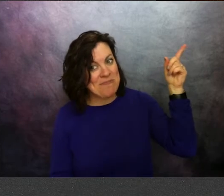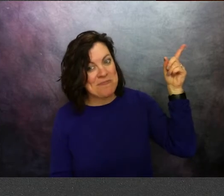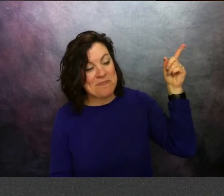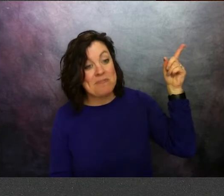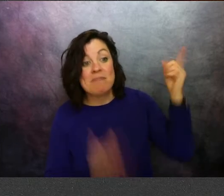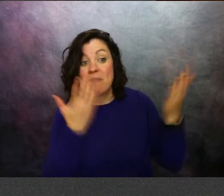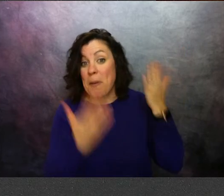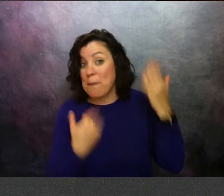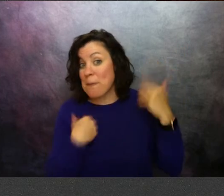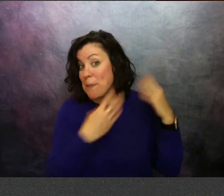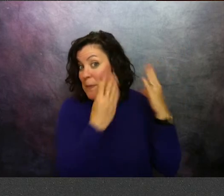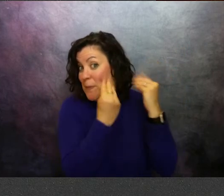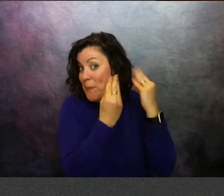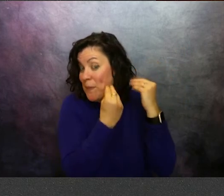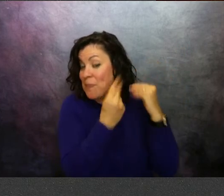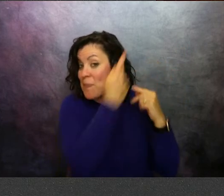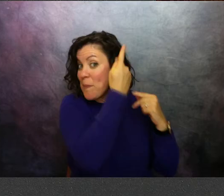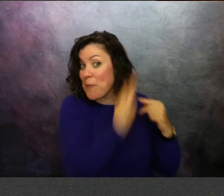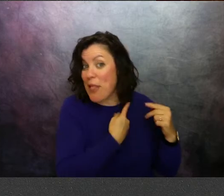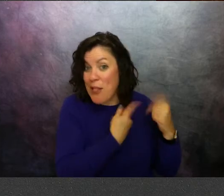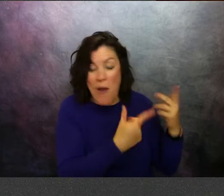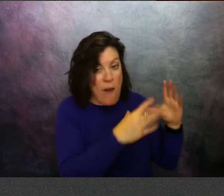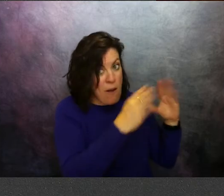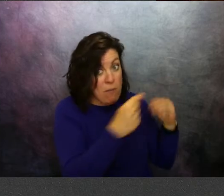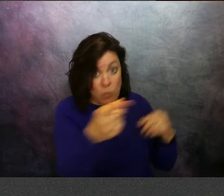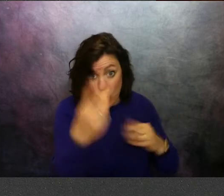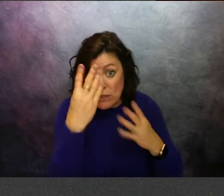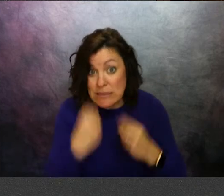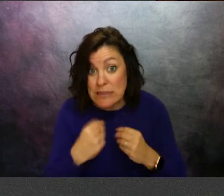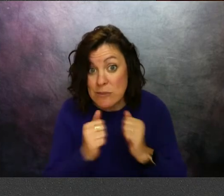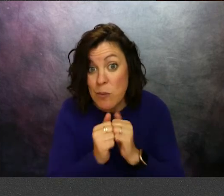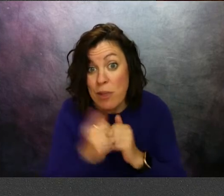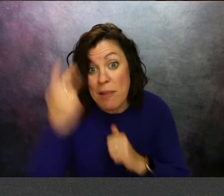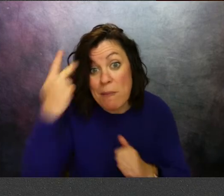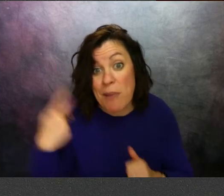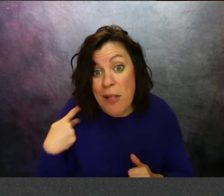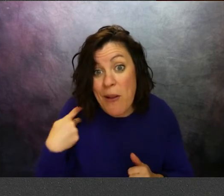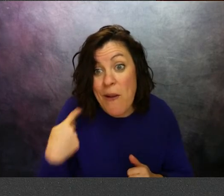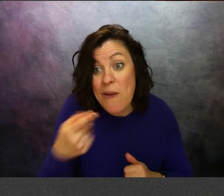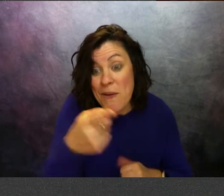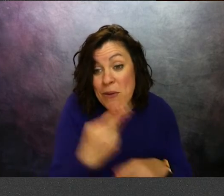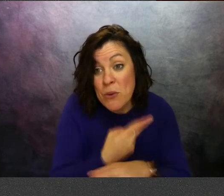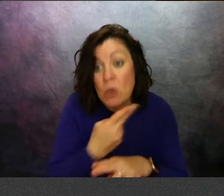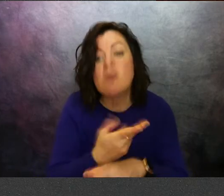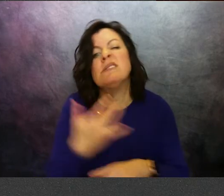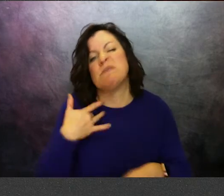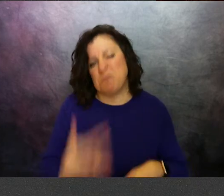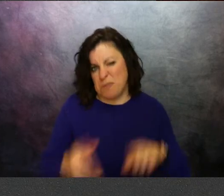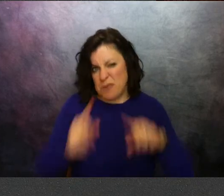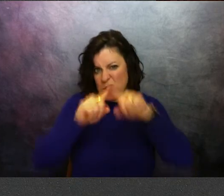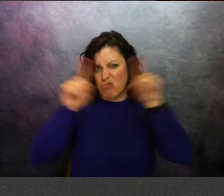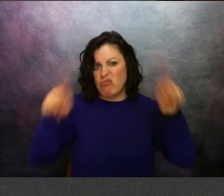and maybe a pillow. Do you have a pillow that you sleep with? Is your pillow shape like a rectangle or does it have a